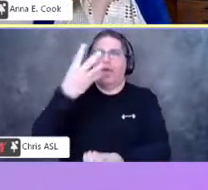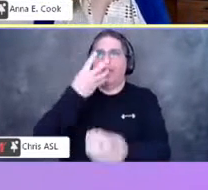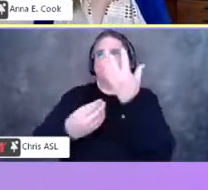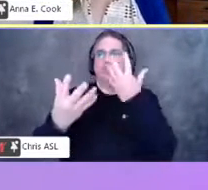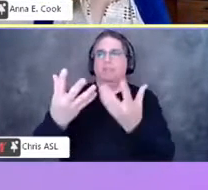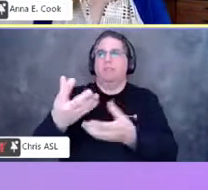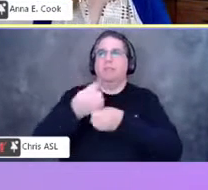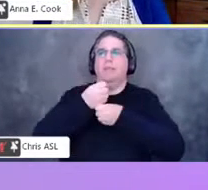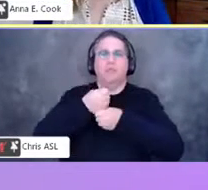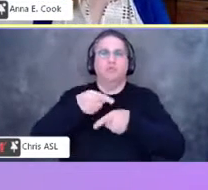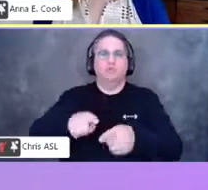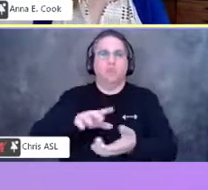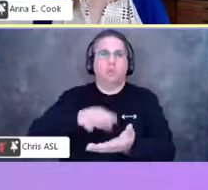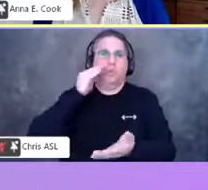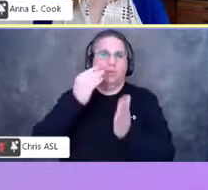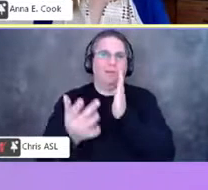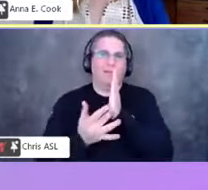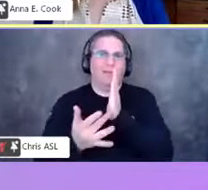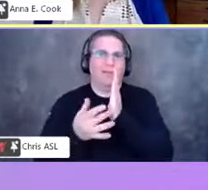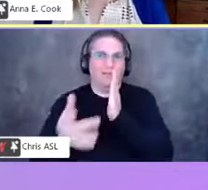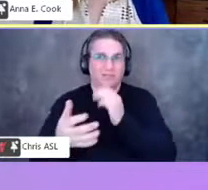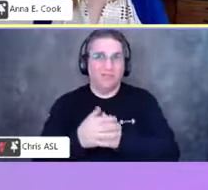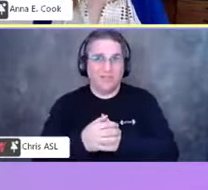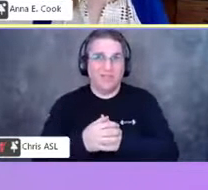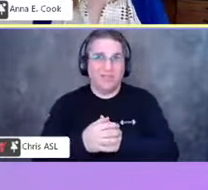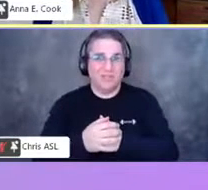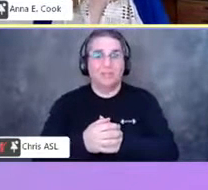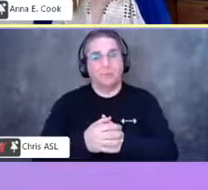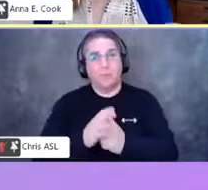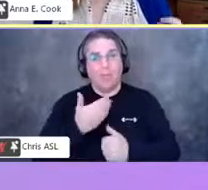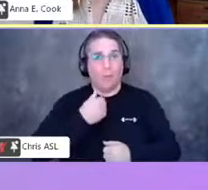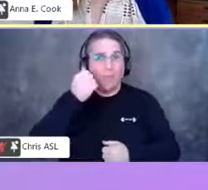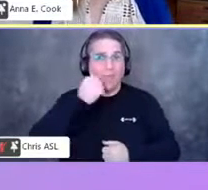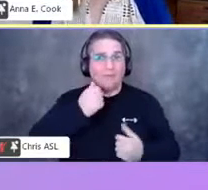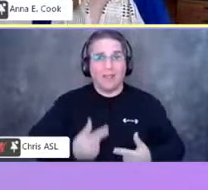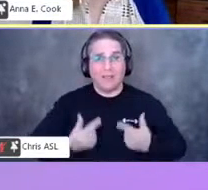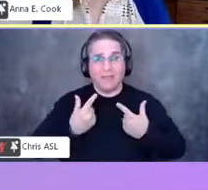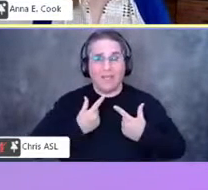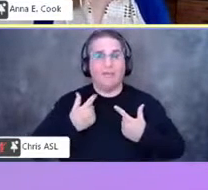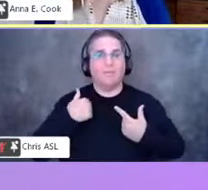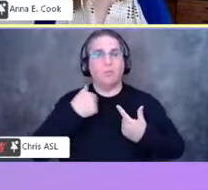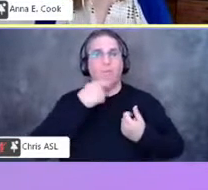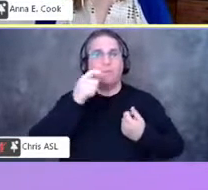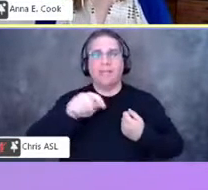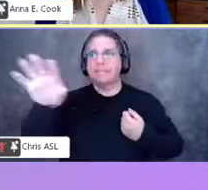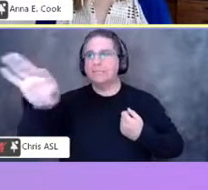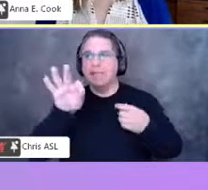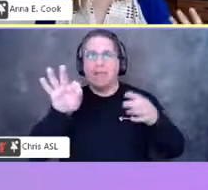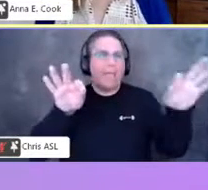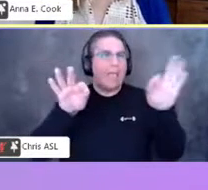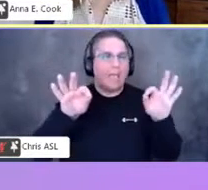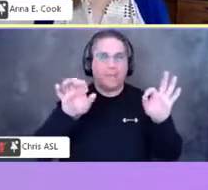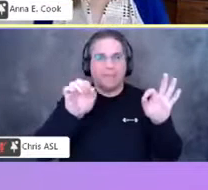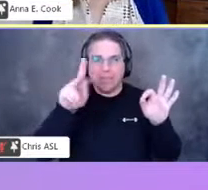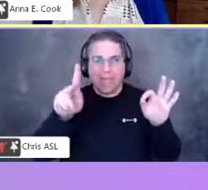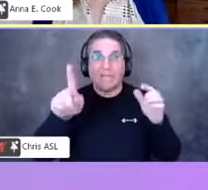lives require that we select and perform tests sometimes simultaneously or in quick succession